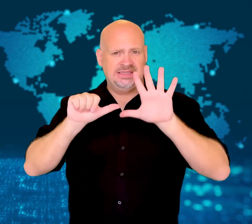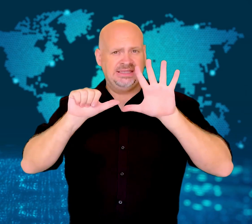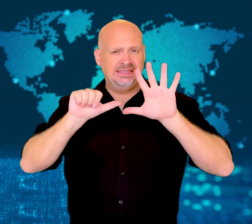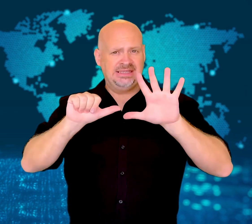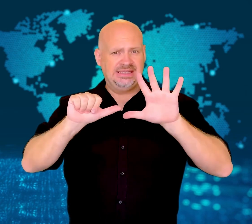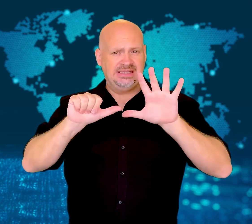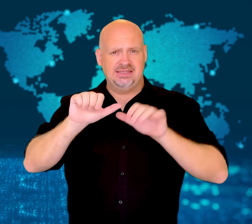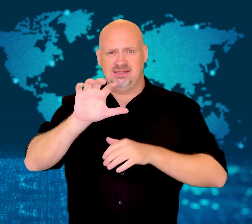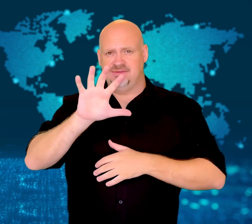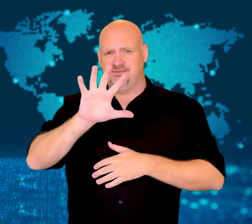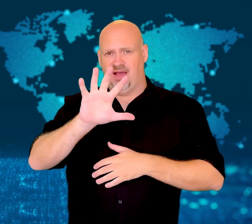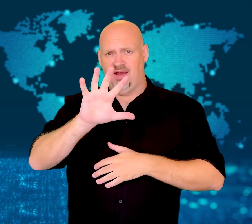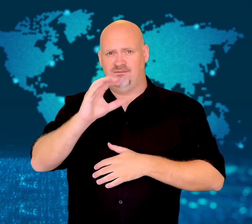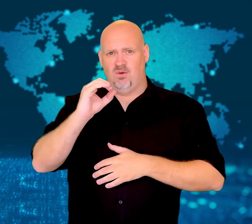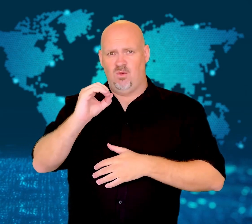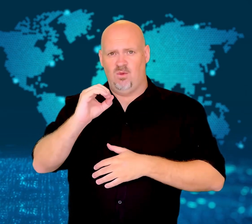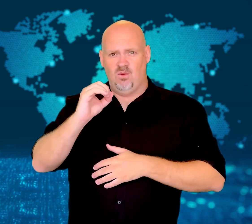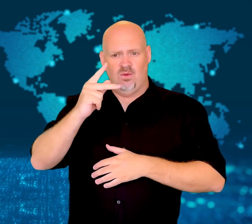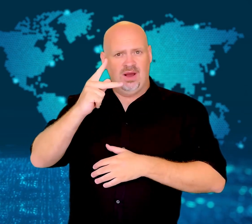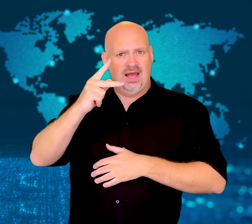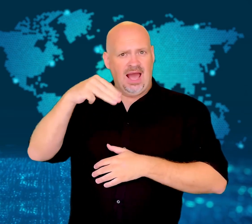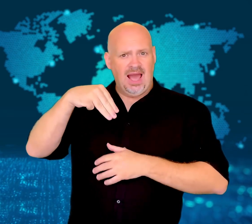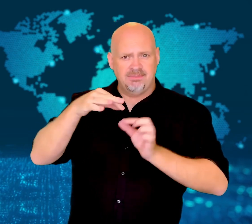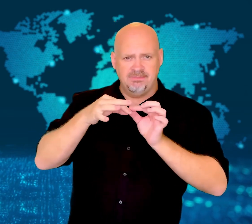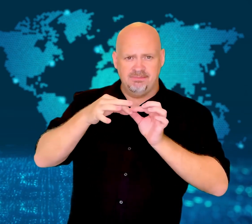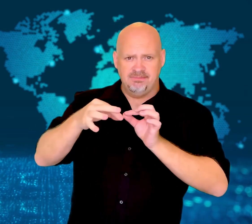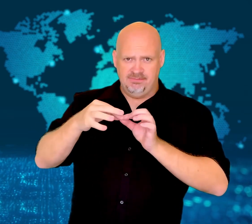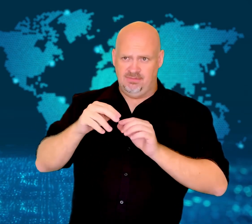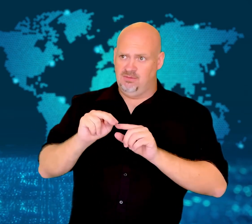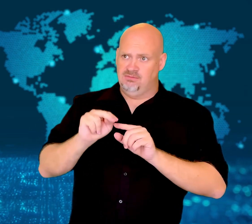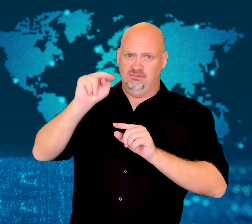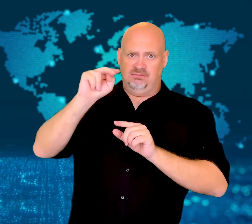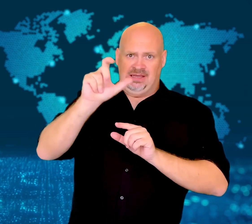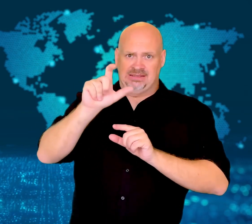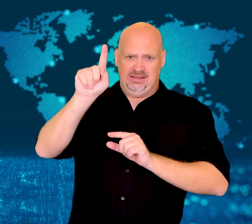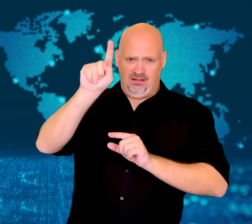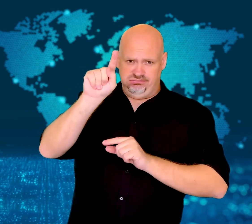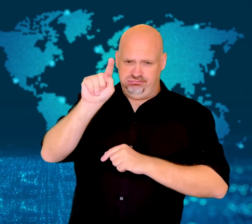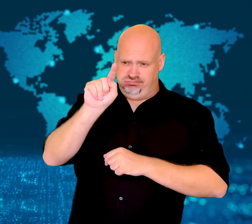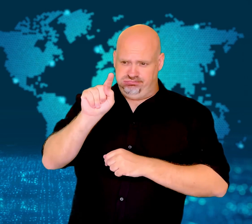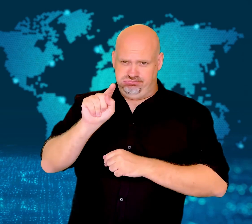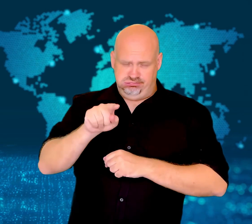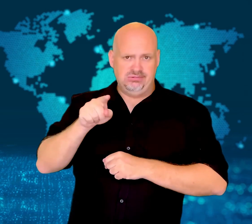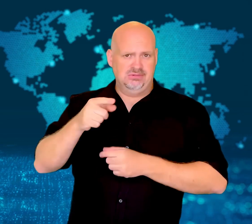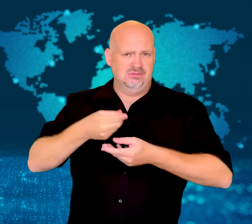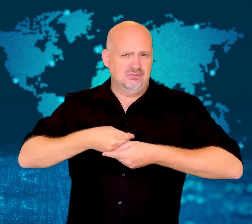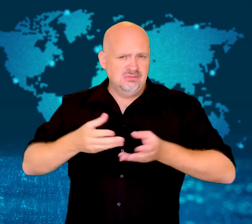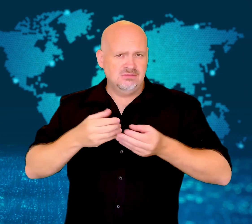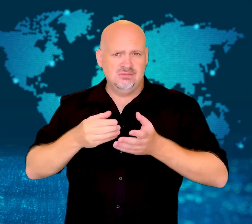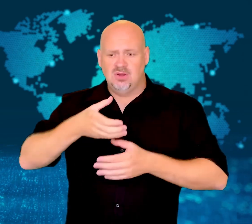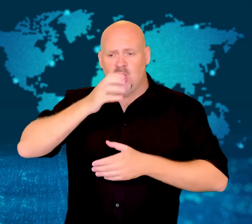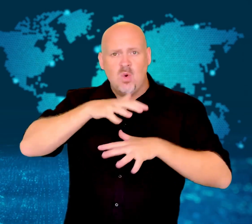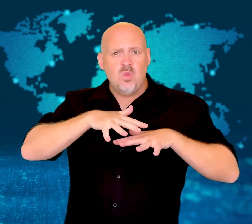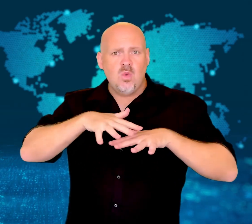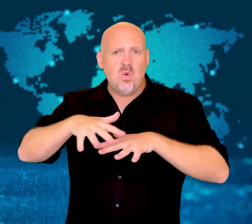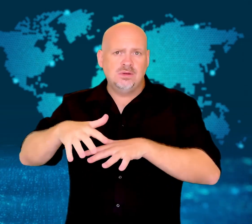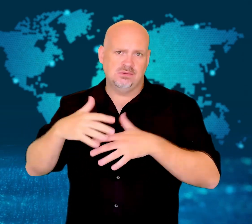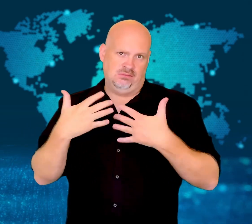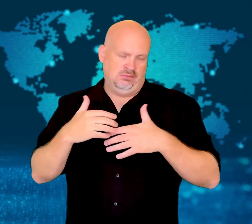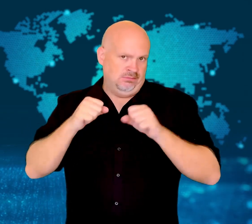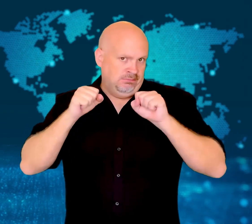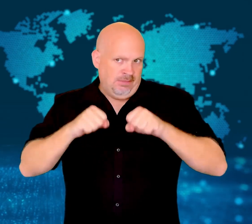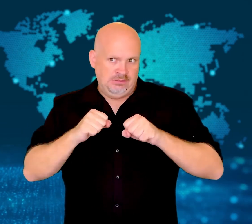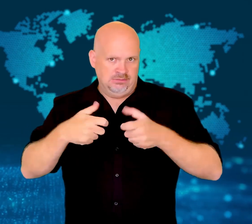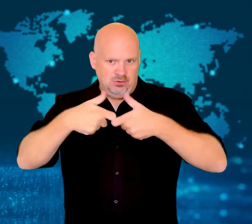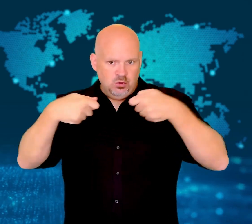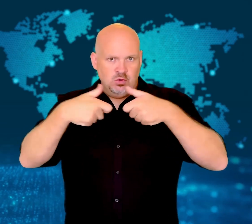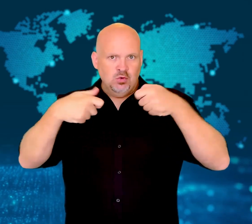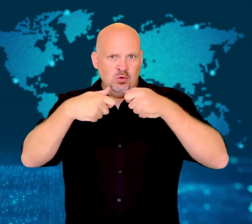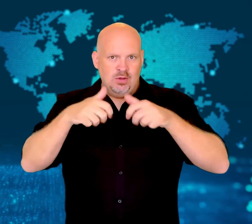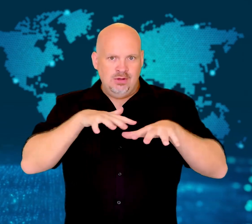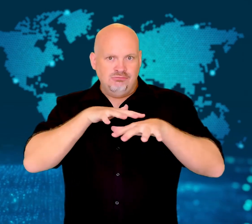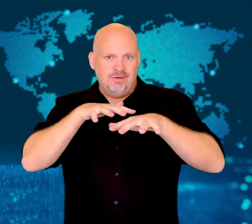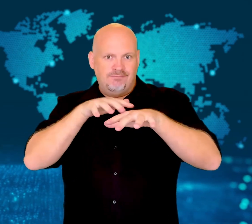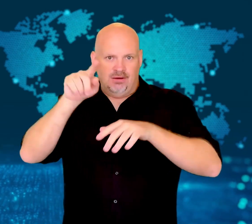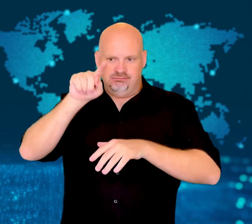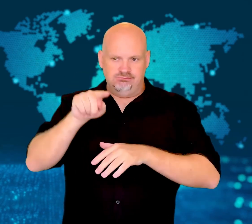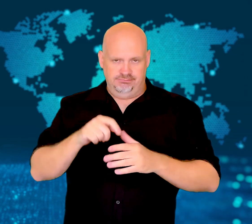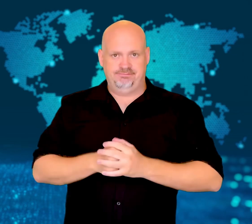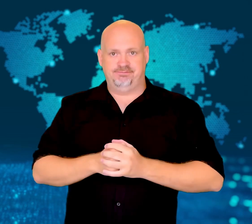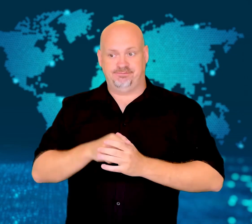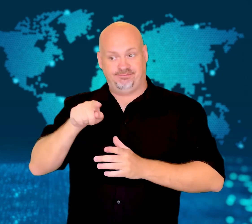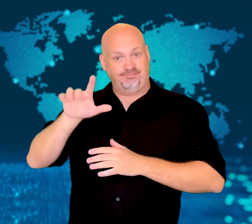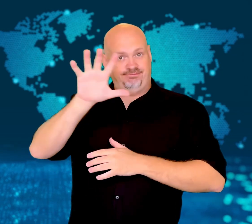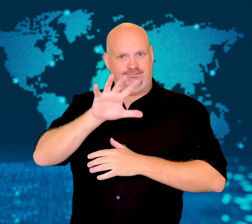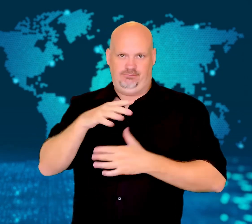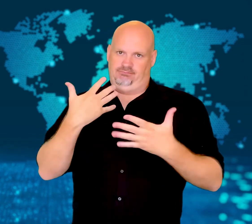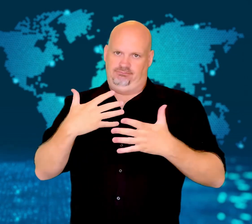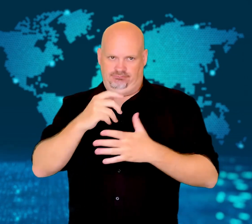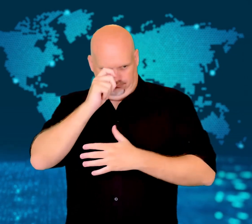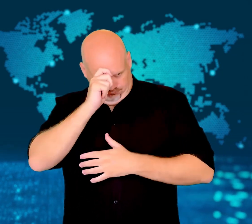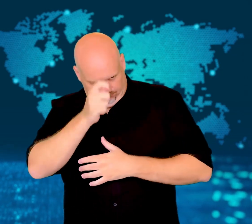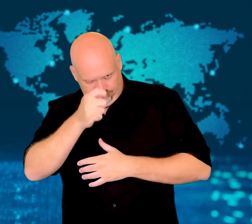The Po River is the main water body that cuts through Italy's heartland.